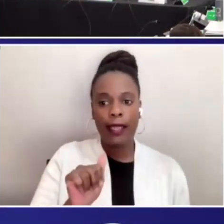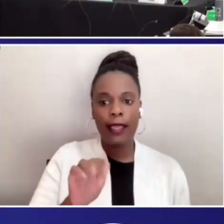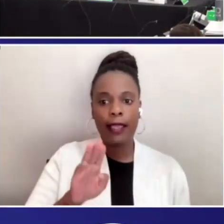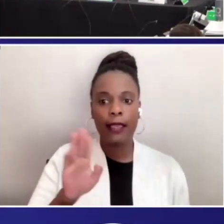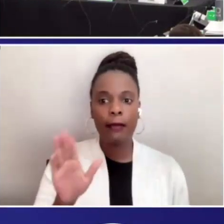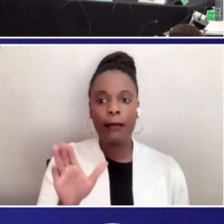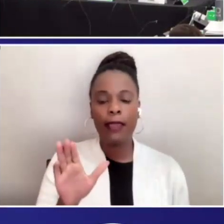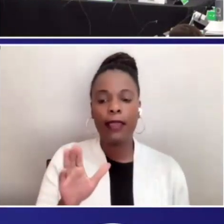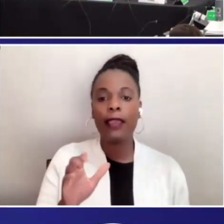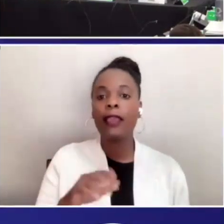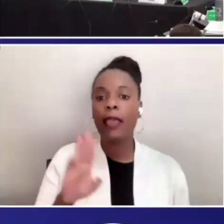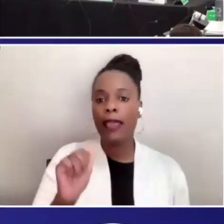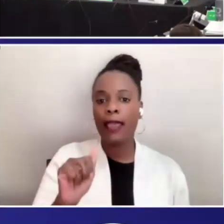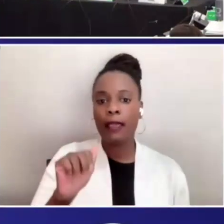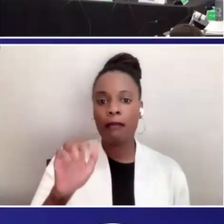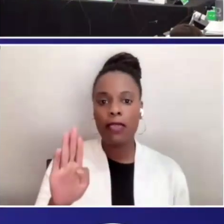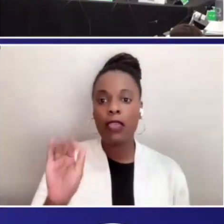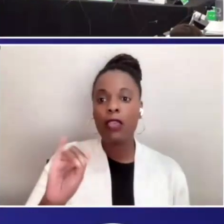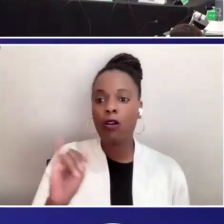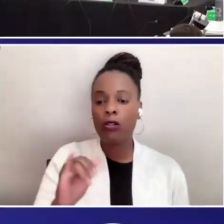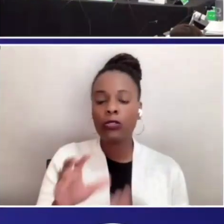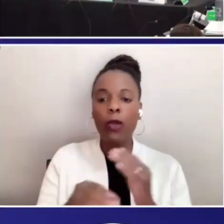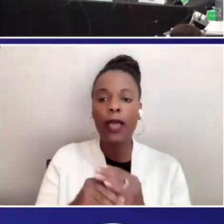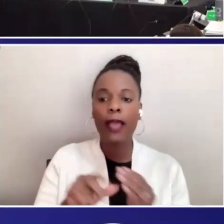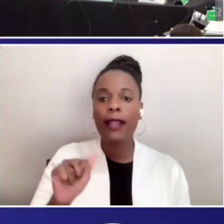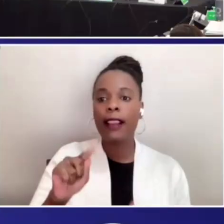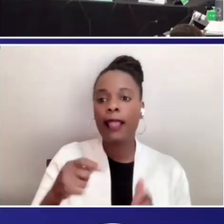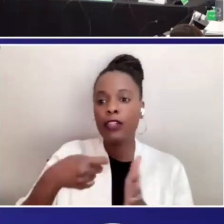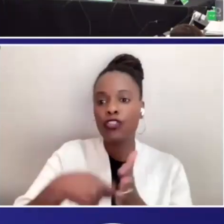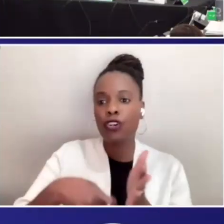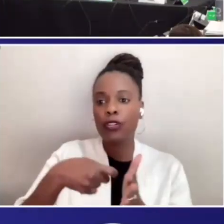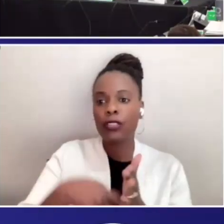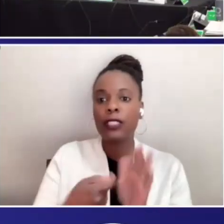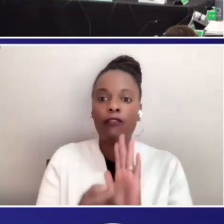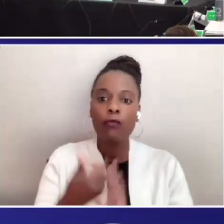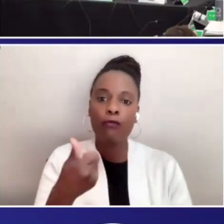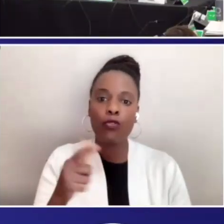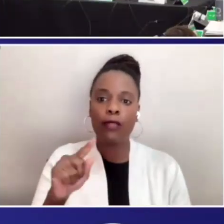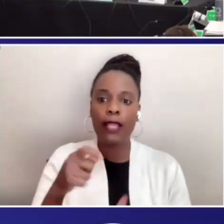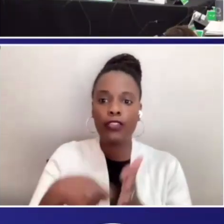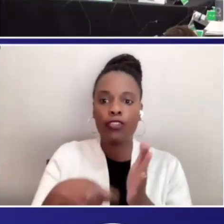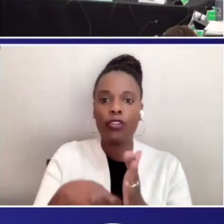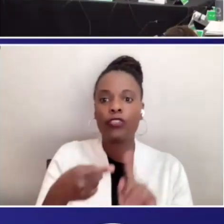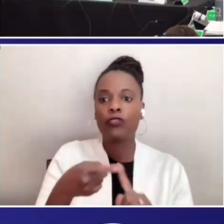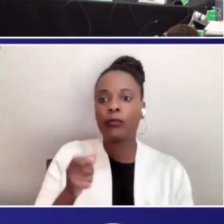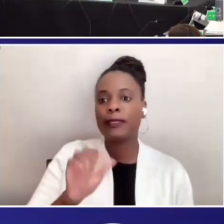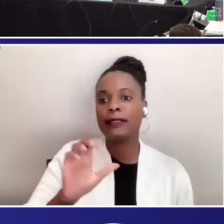and then removed late charges from (c) and added (c) as loan -- not added, but changed (d) to (c).